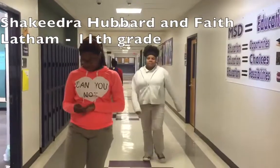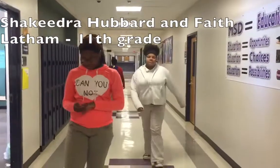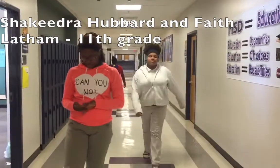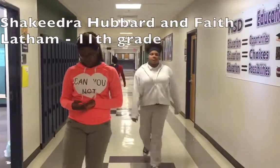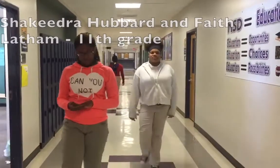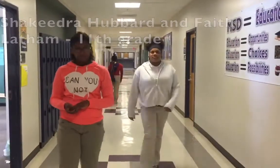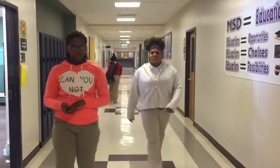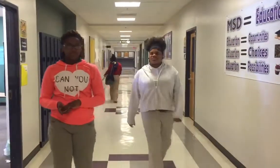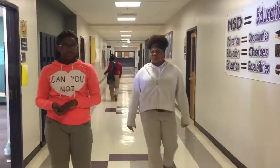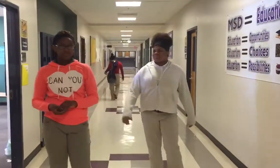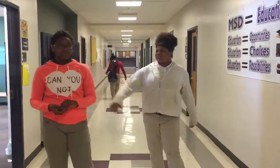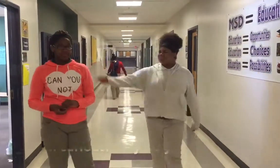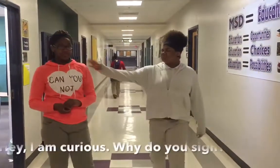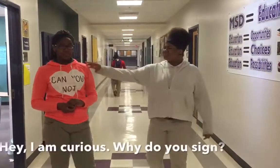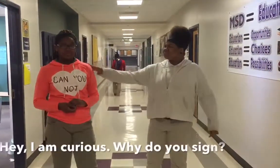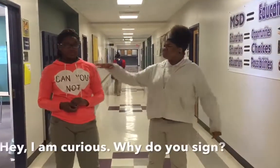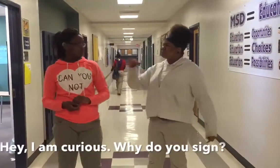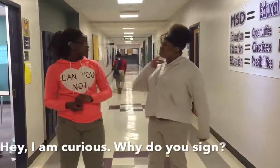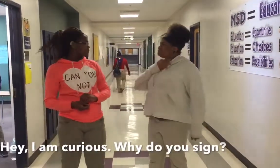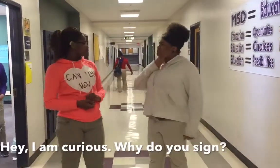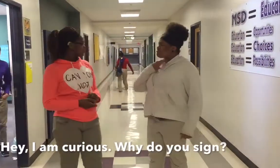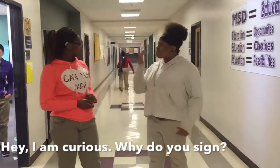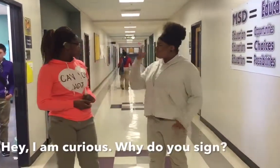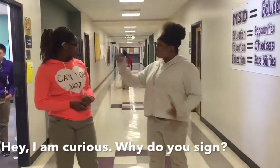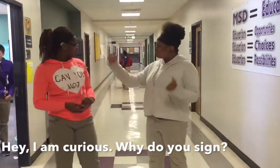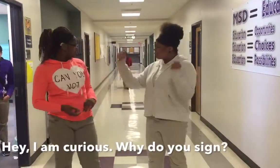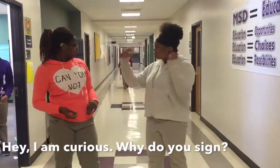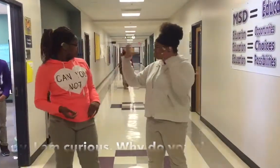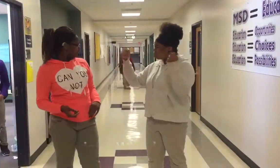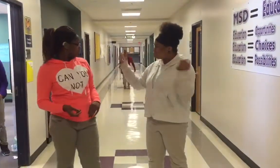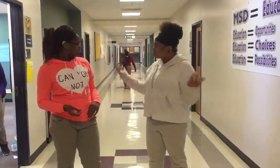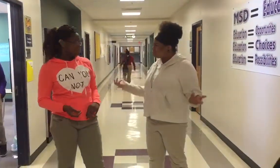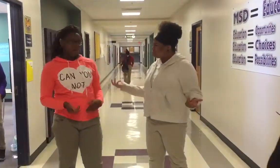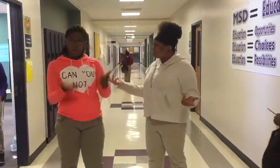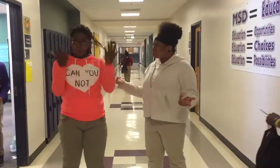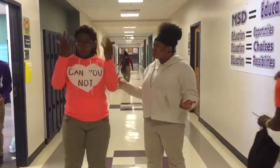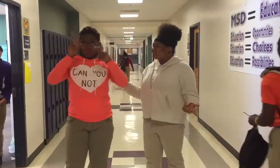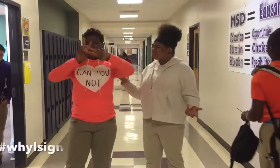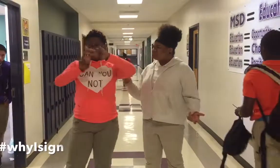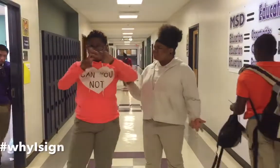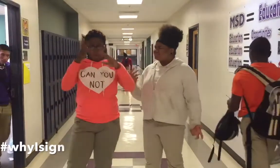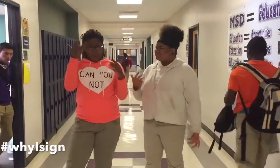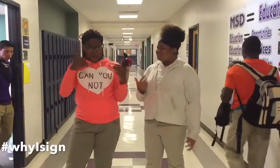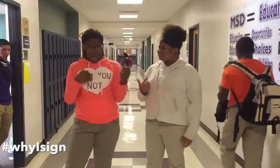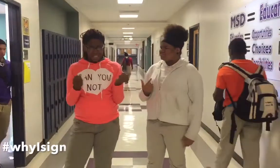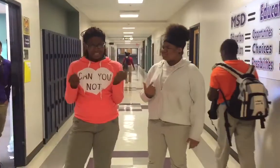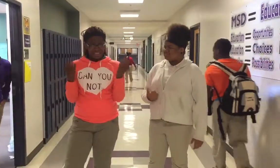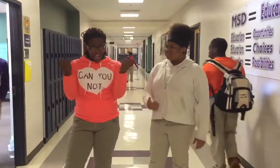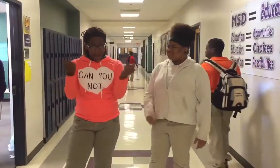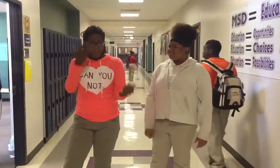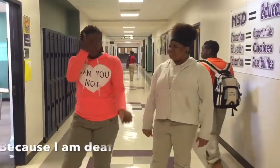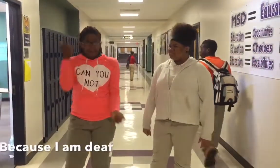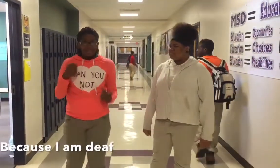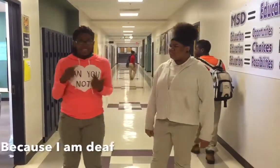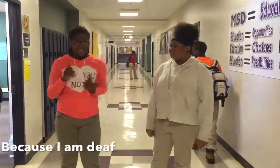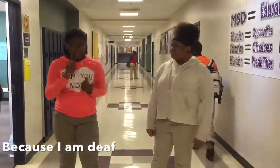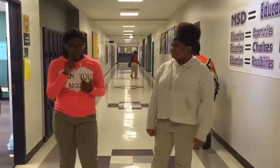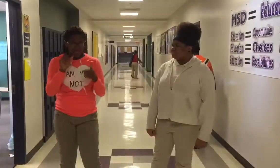And ASL is just so beautiful. I sign for equality.